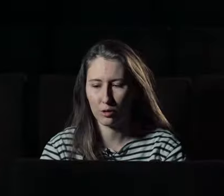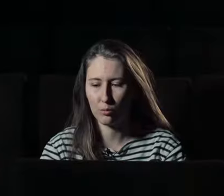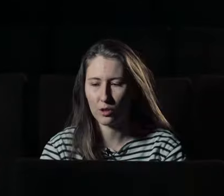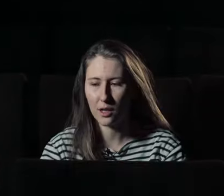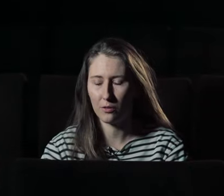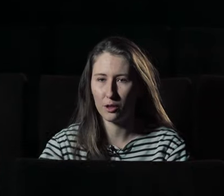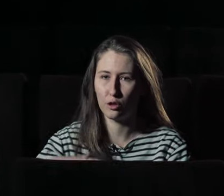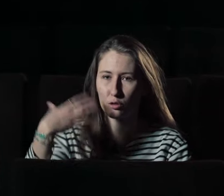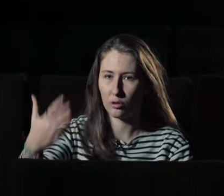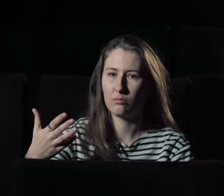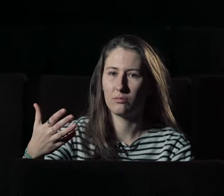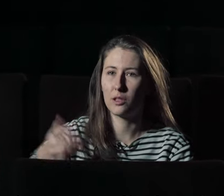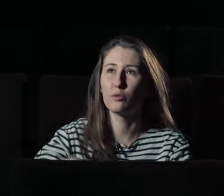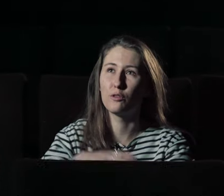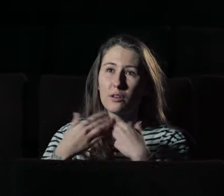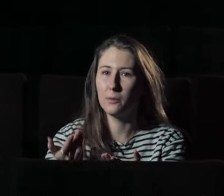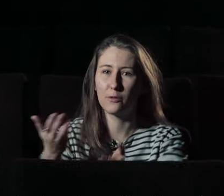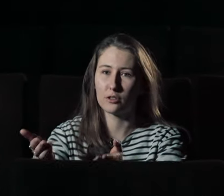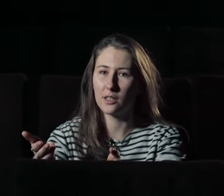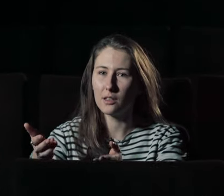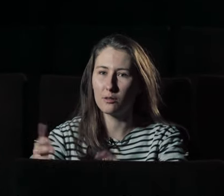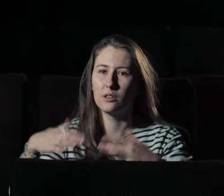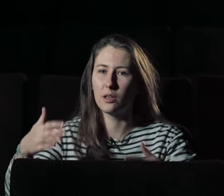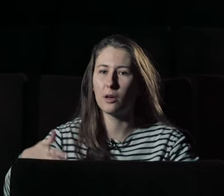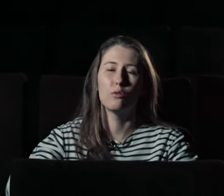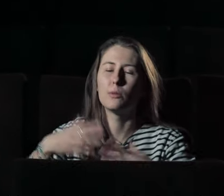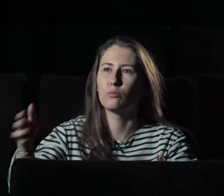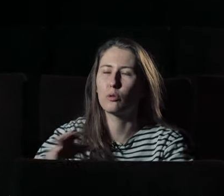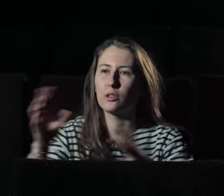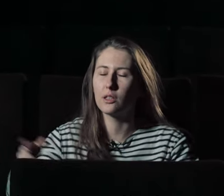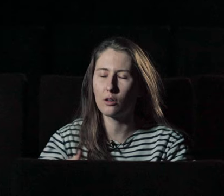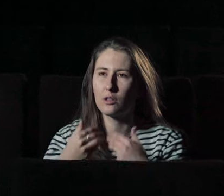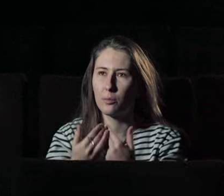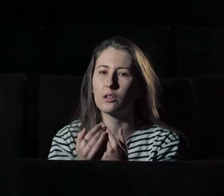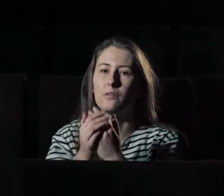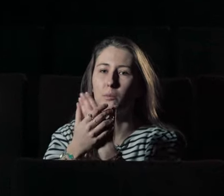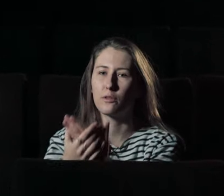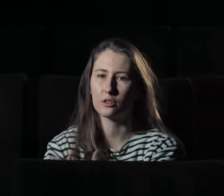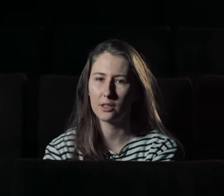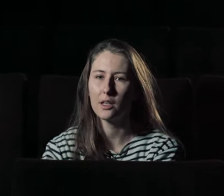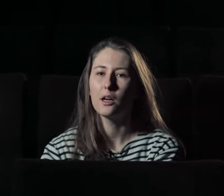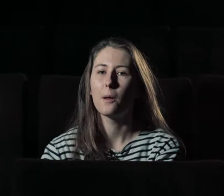In my case, I hear, for example, I see a French film in the cinema or even on the small screen, whatever, a French film,